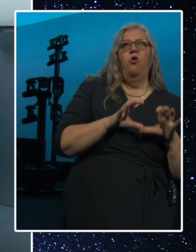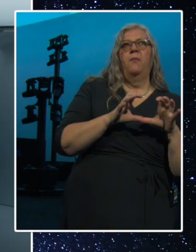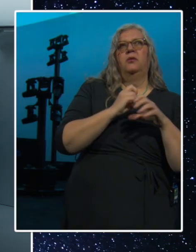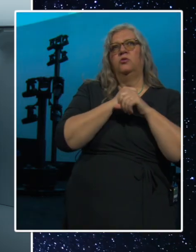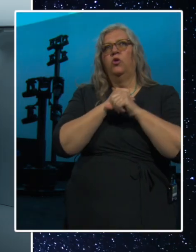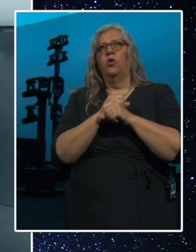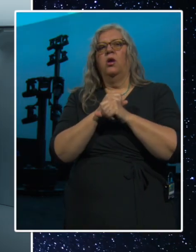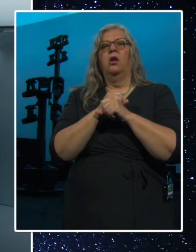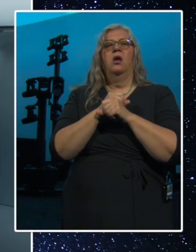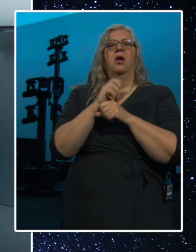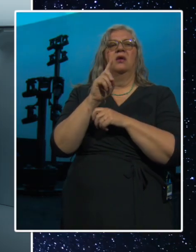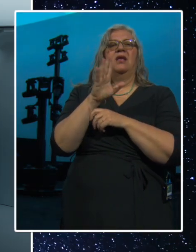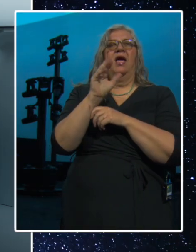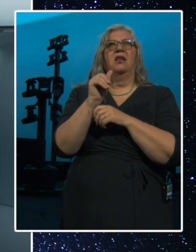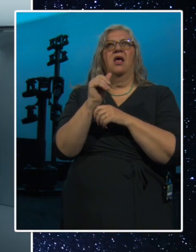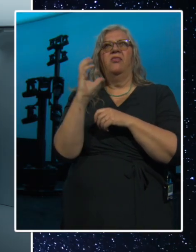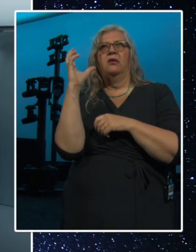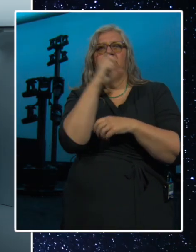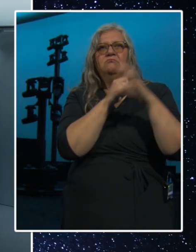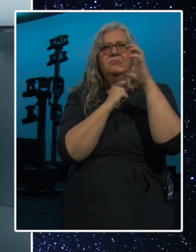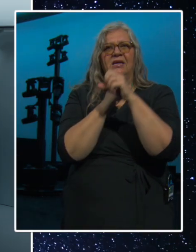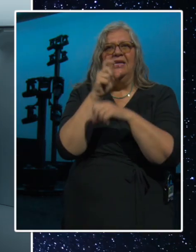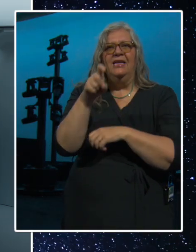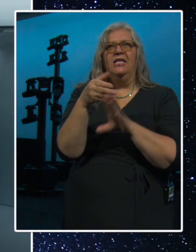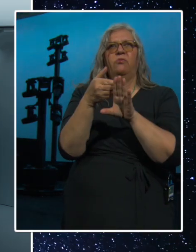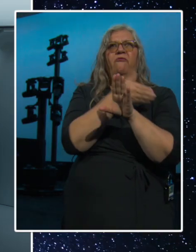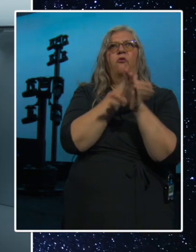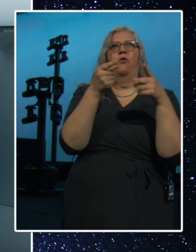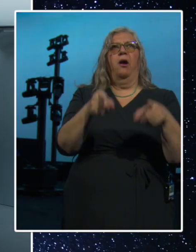Data that anticipates needs before they even arise.